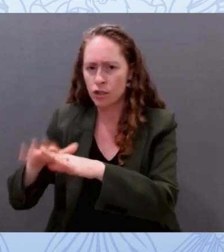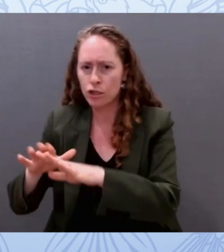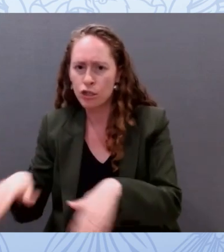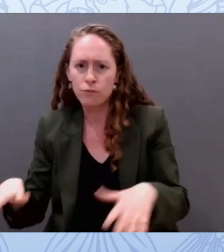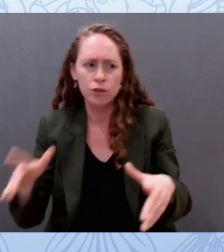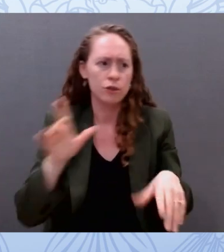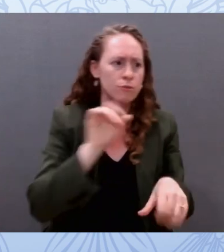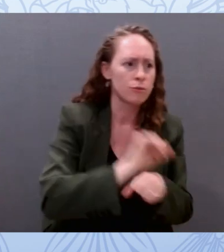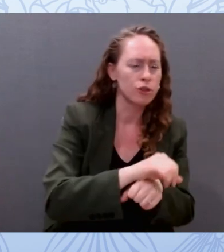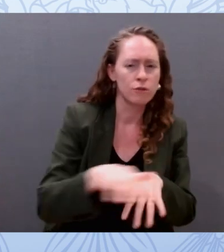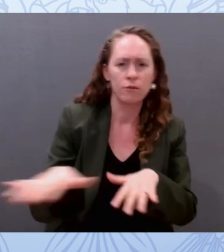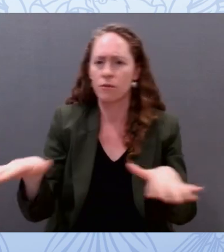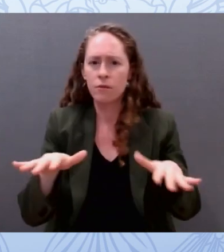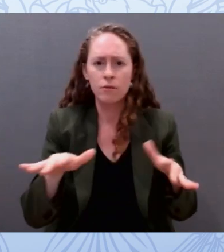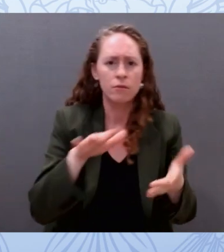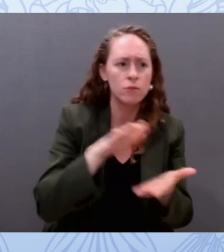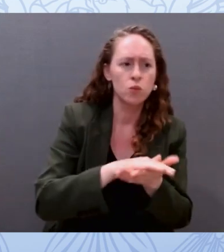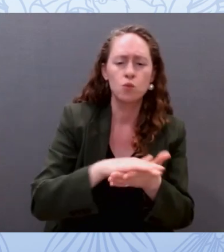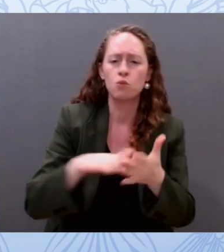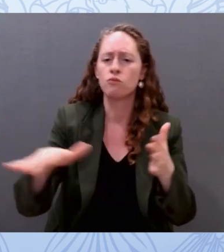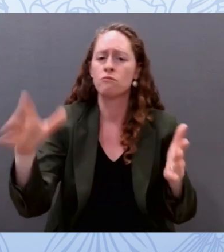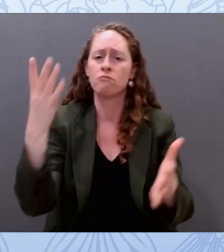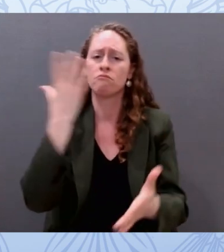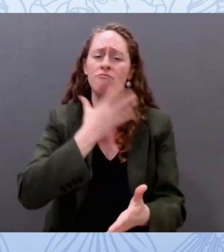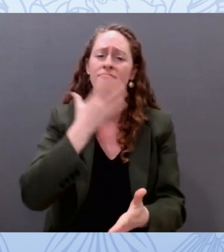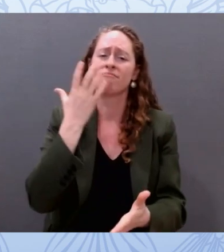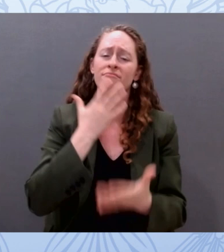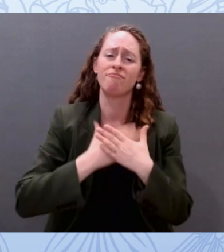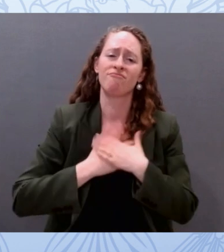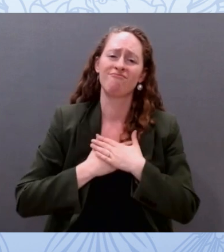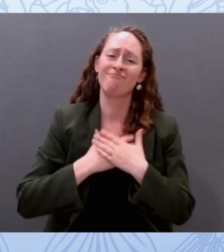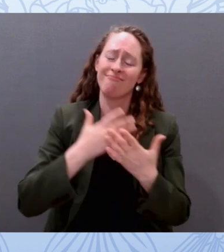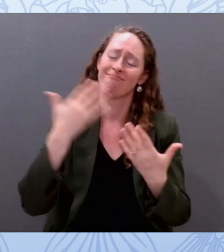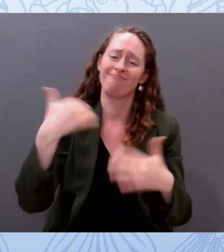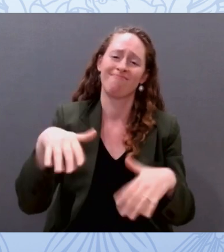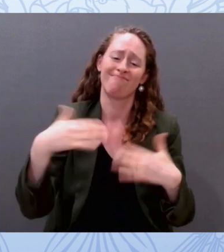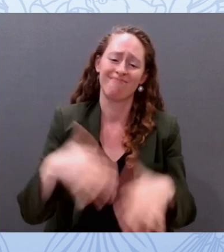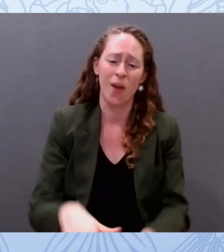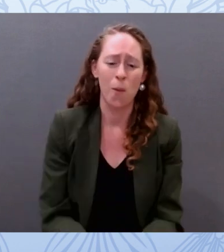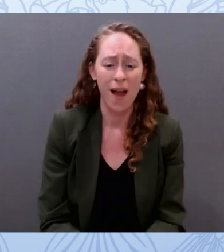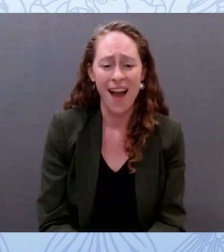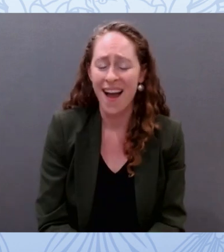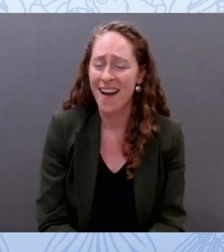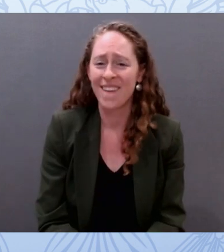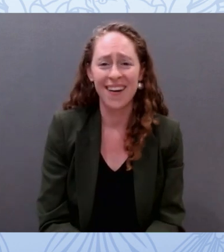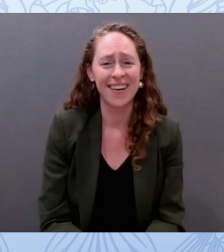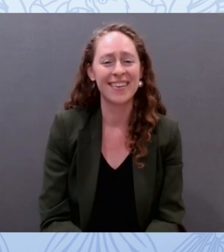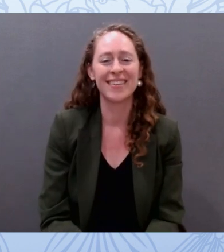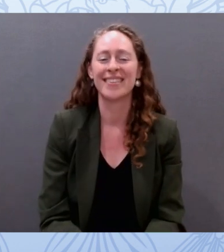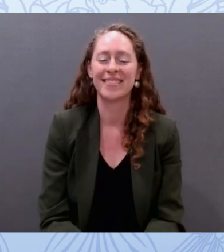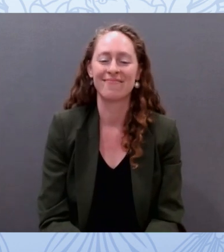There are so many times in our lives, especially when we're trying to reinvent ourselves or create something new,